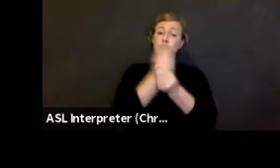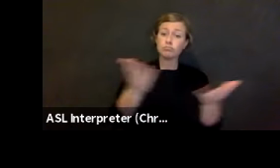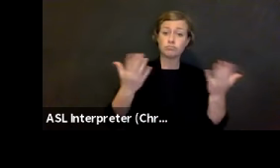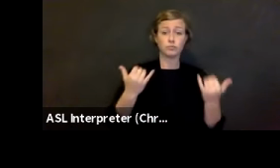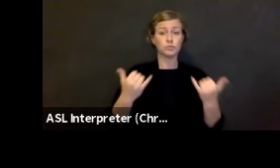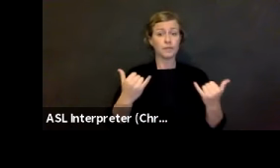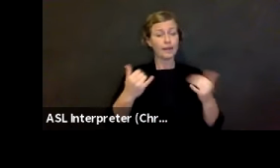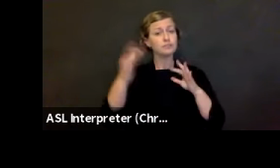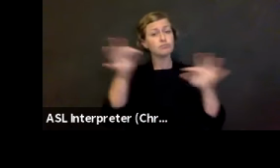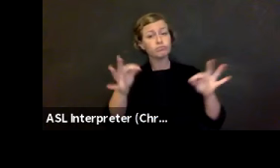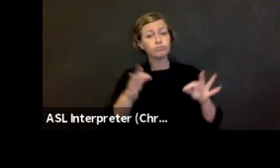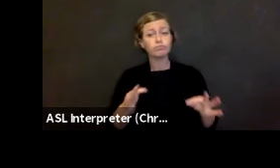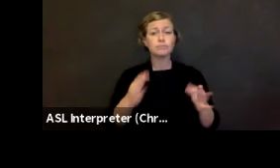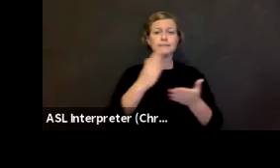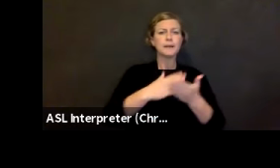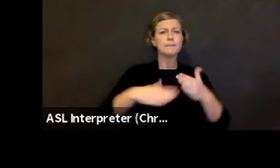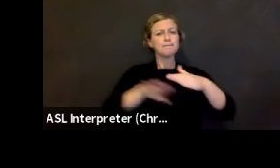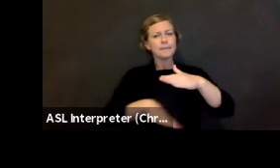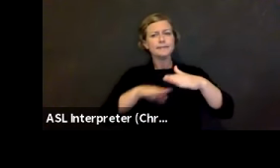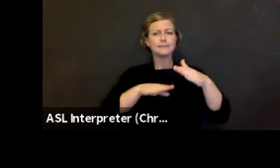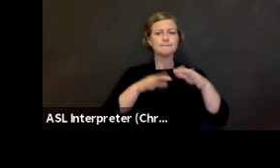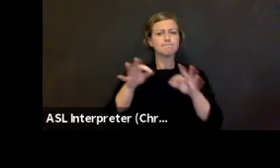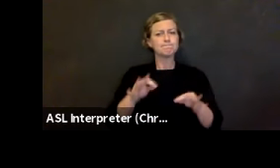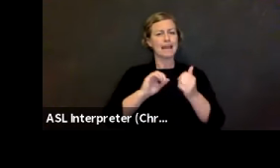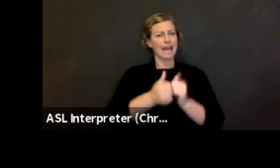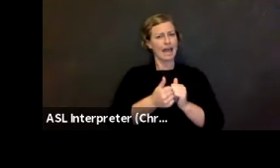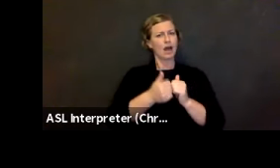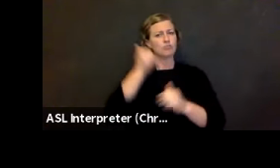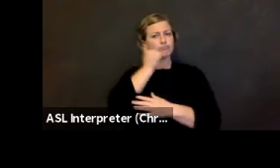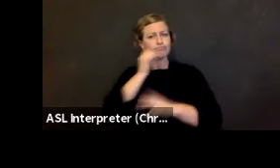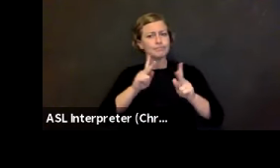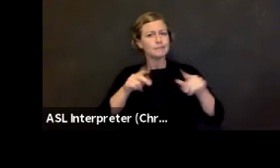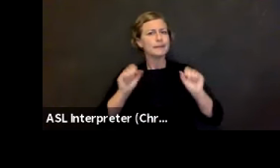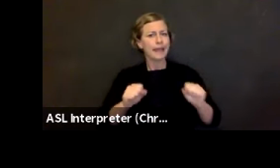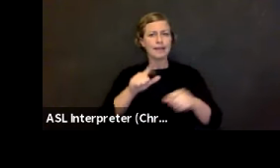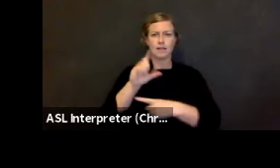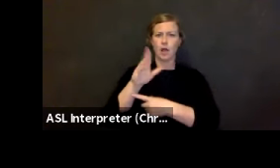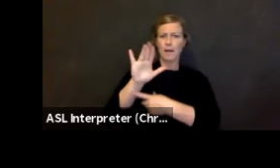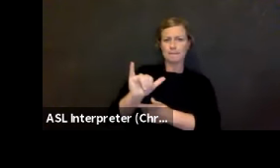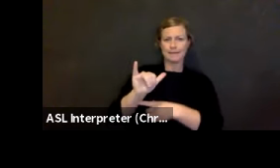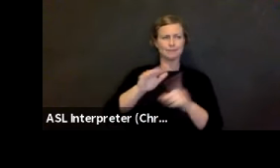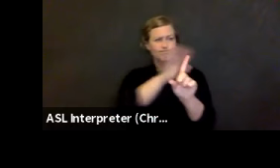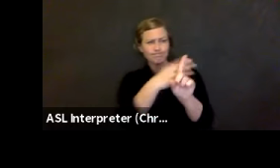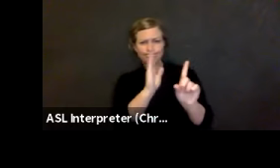the Oregon legislature for about a decade and I want to share